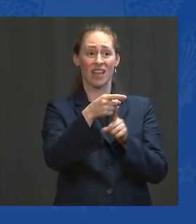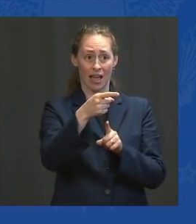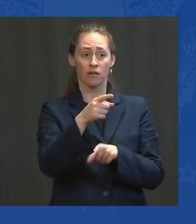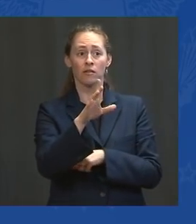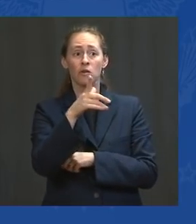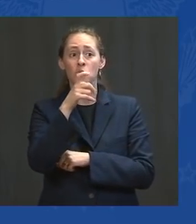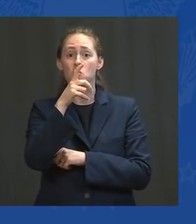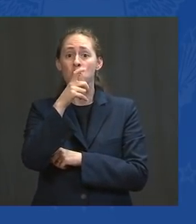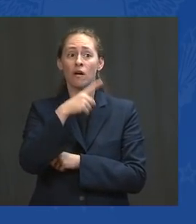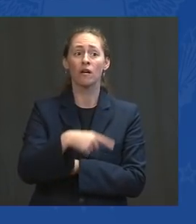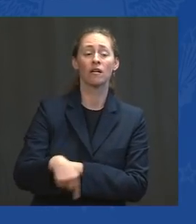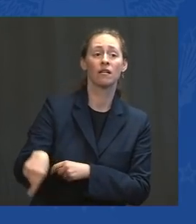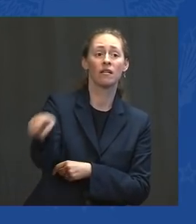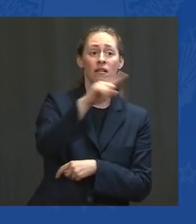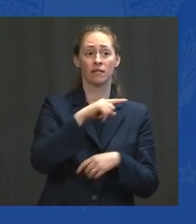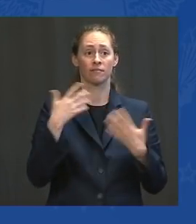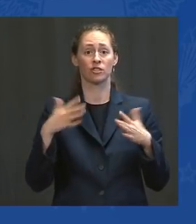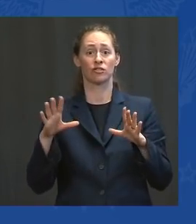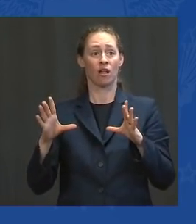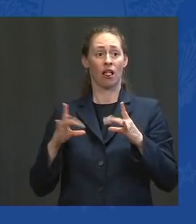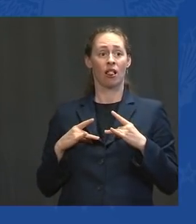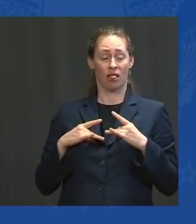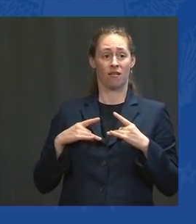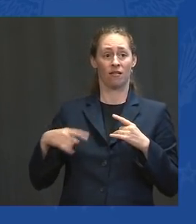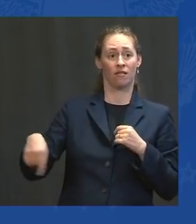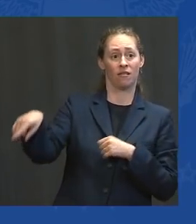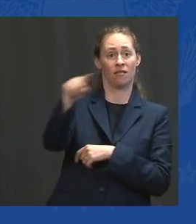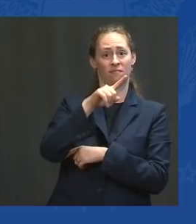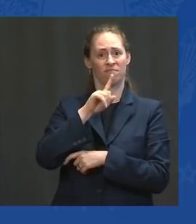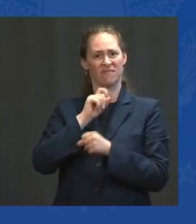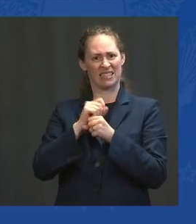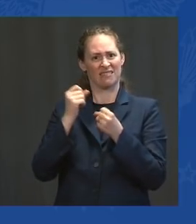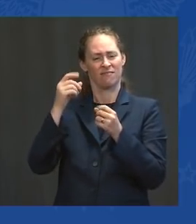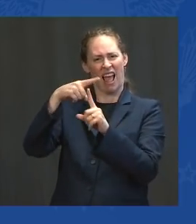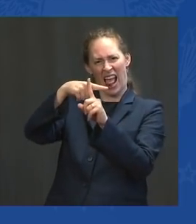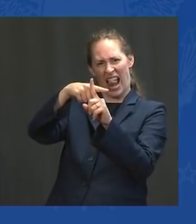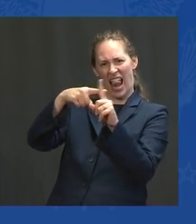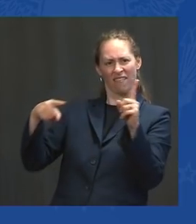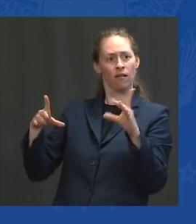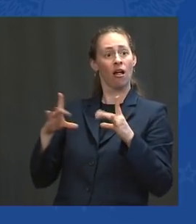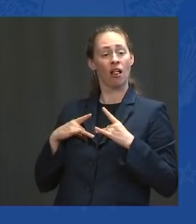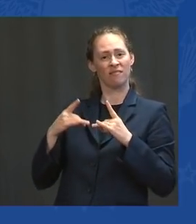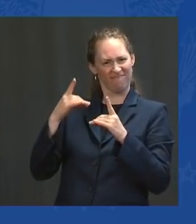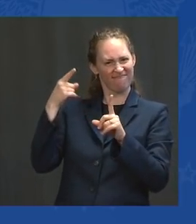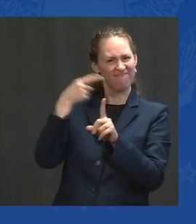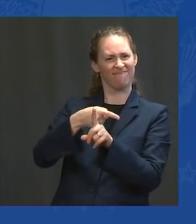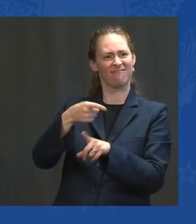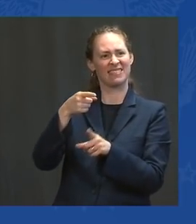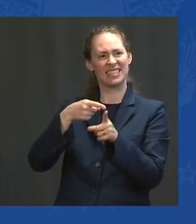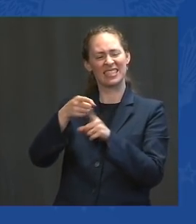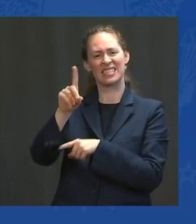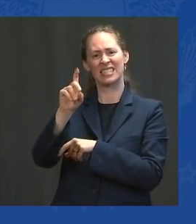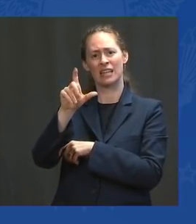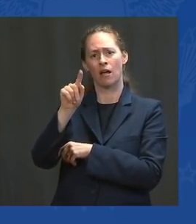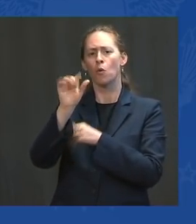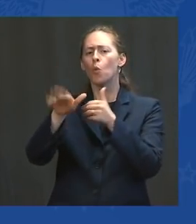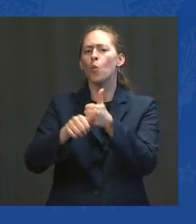It's more easily transmissible, potentially more dangerous. And it should be -- because of reconsideration and --